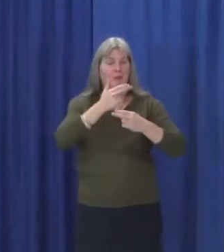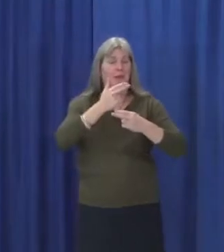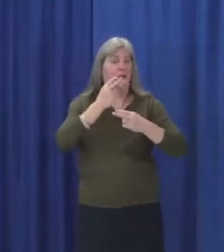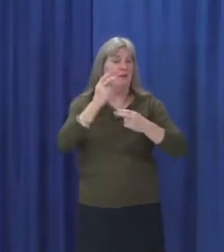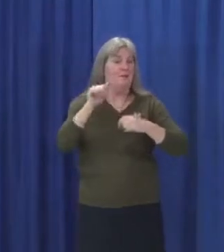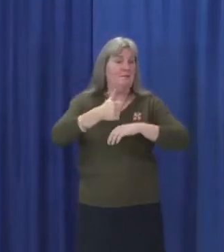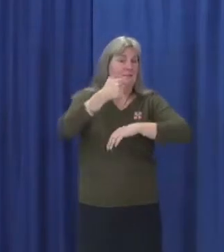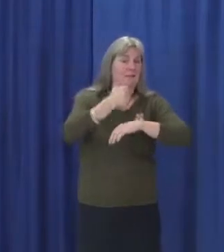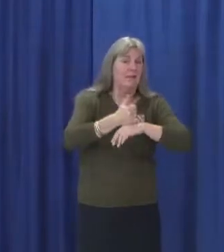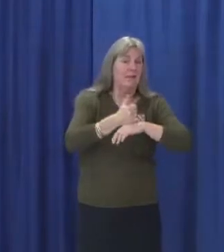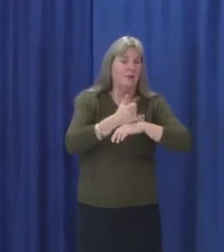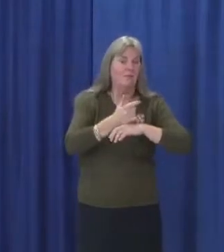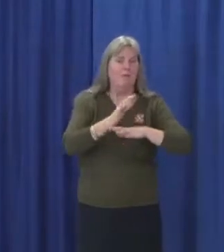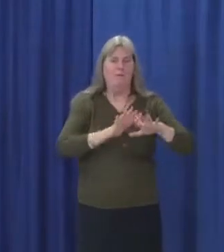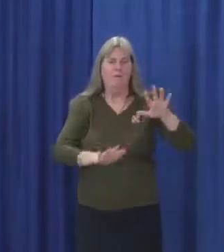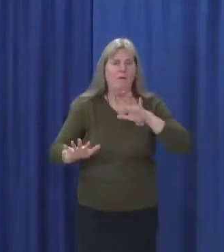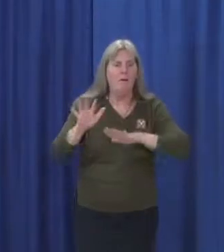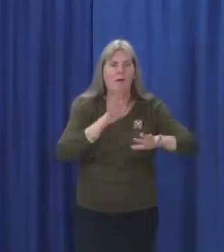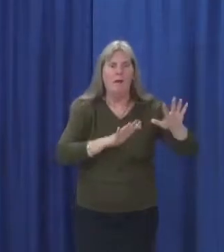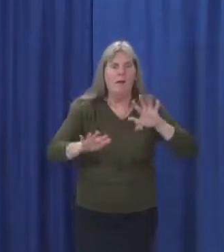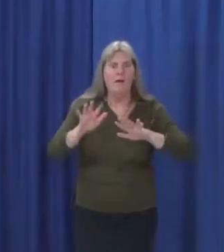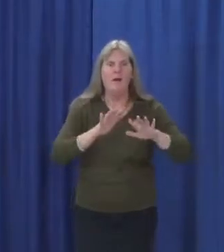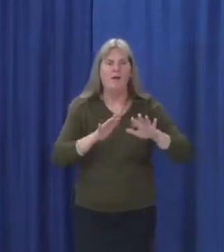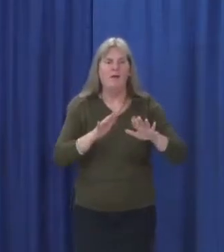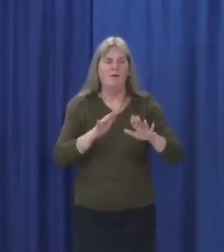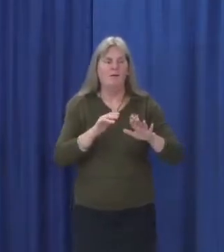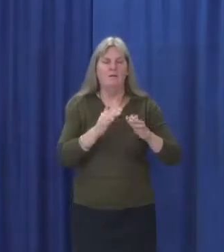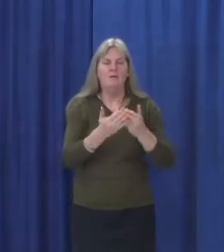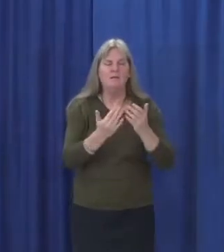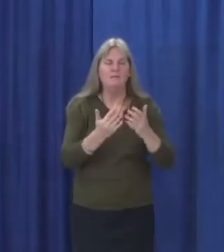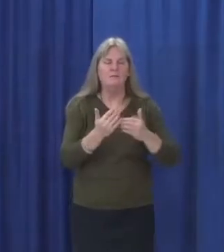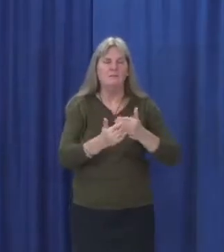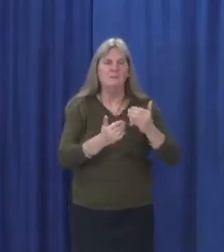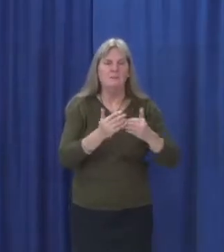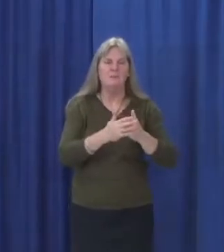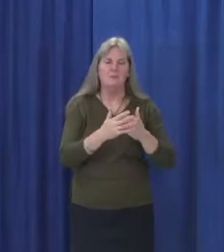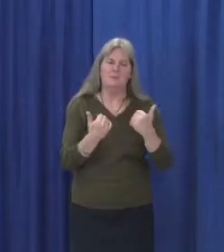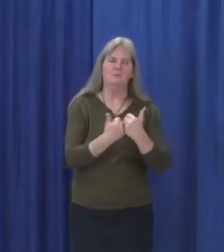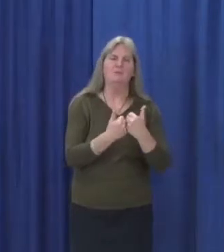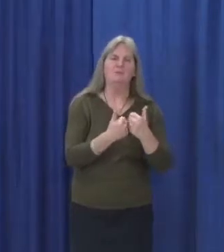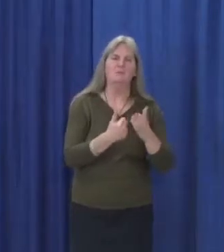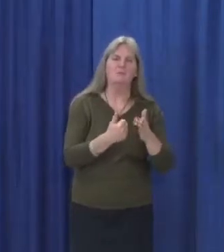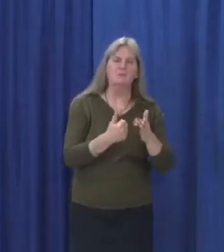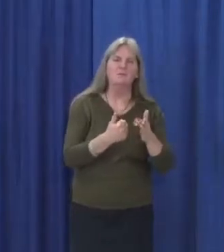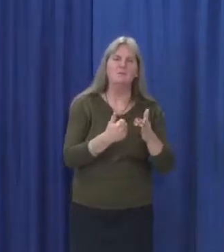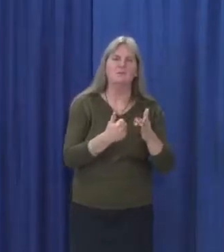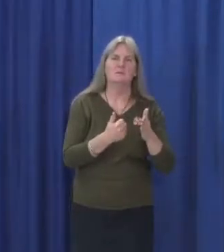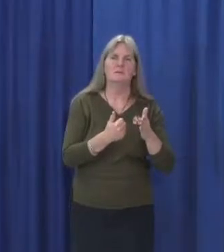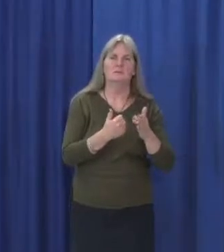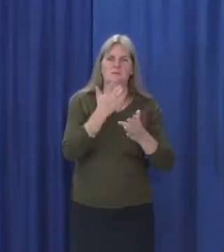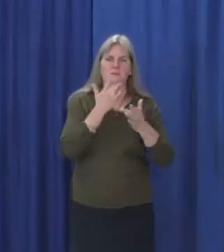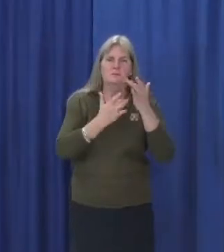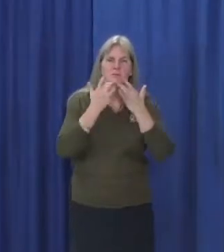as far as risk or as far as the challenges of having shortages